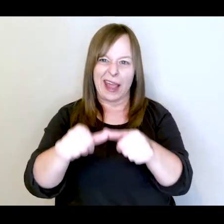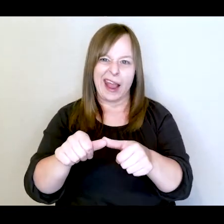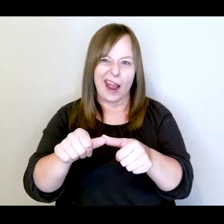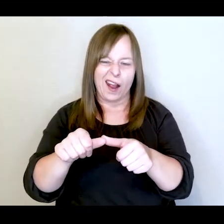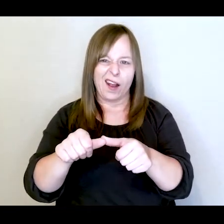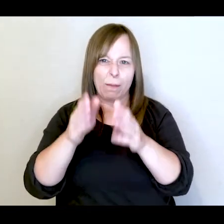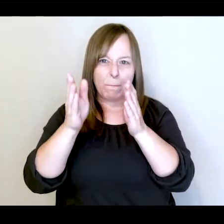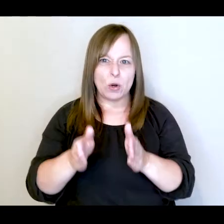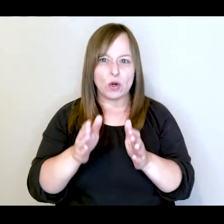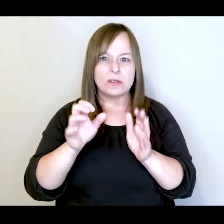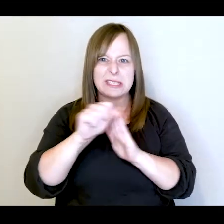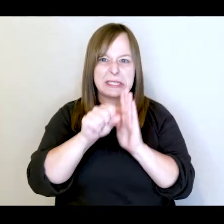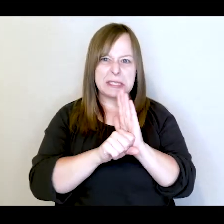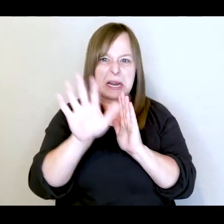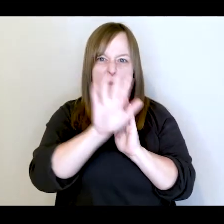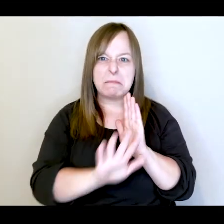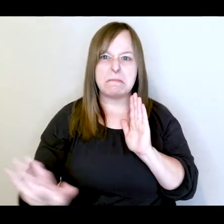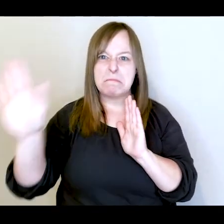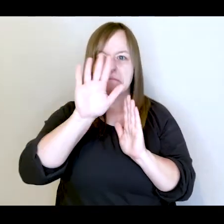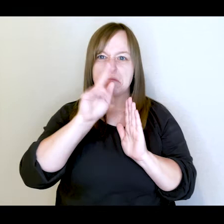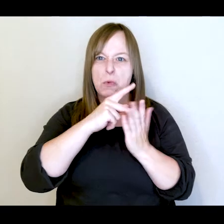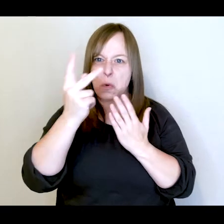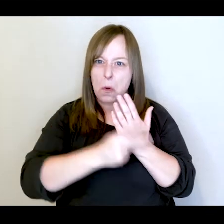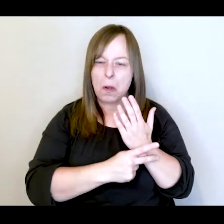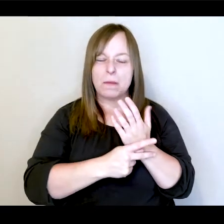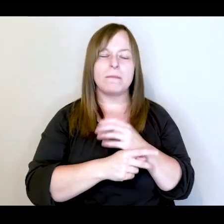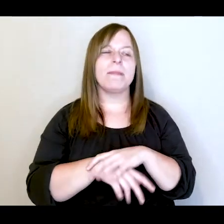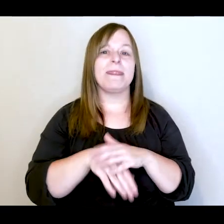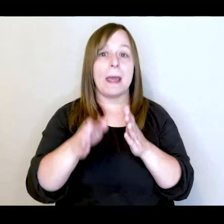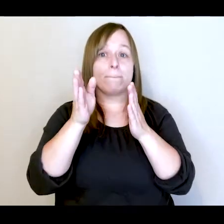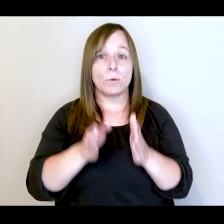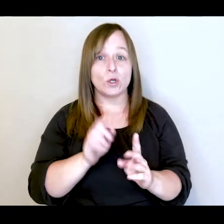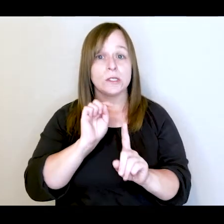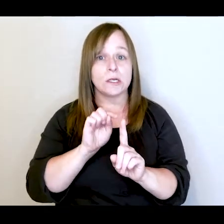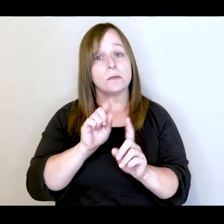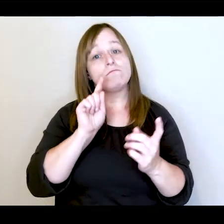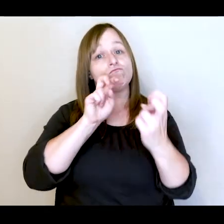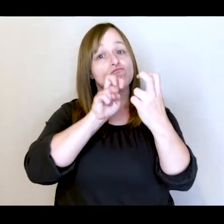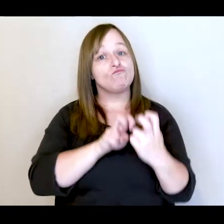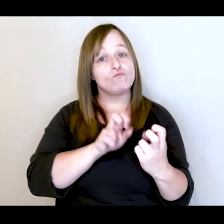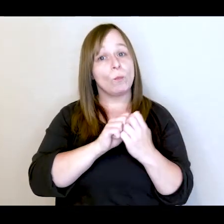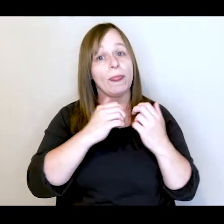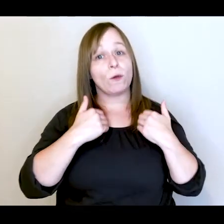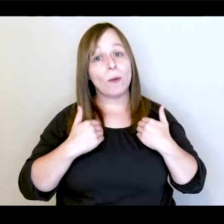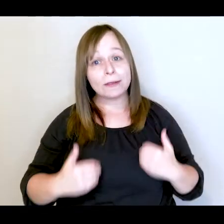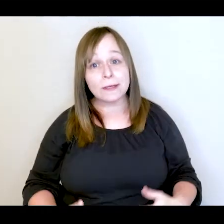That's a statewide program and the Ombudsman can meet with the resident,